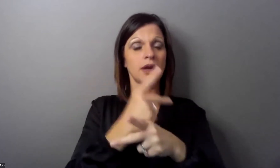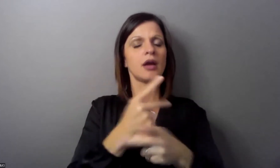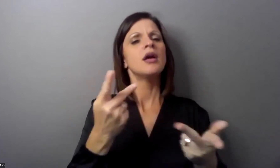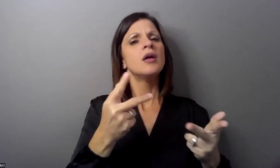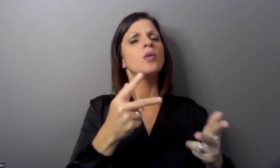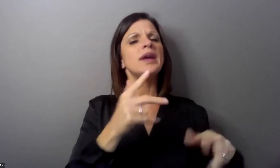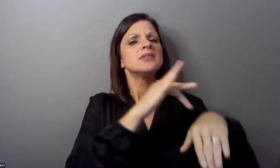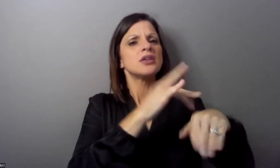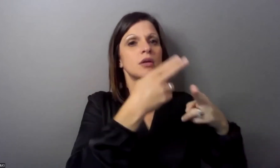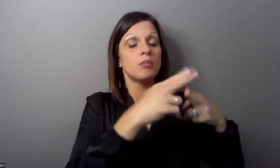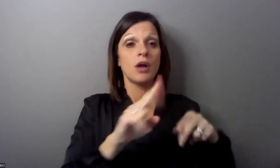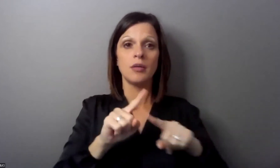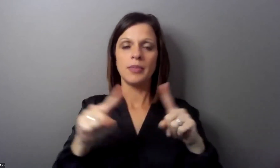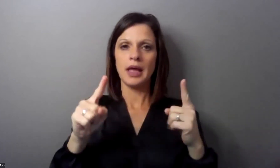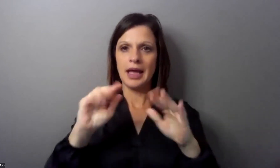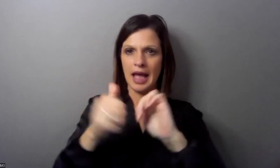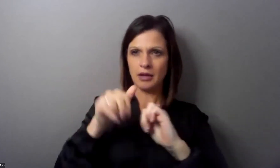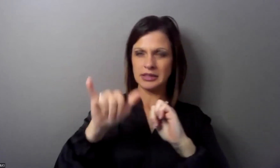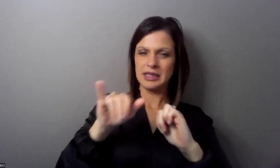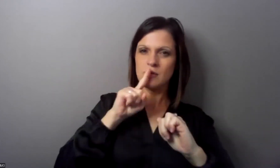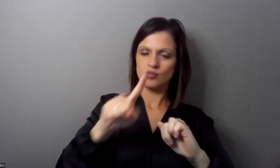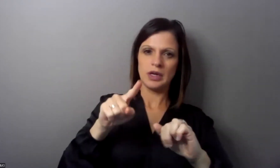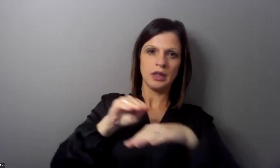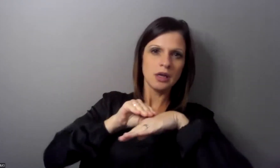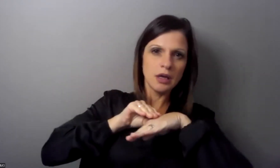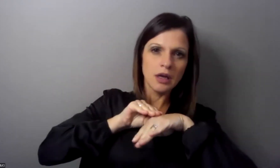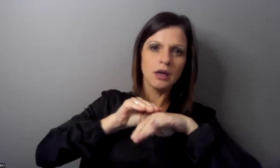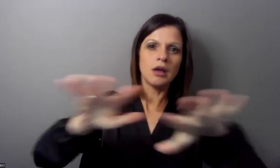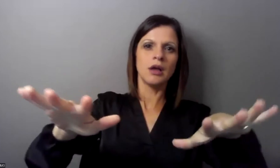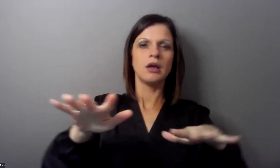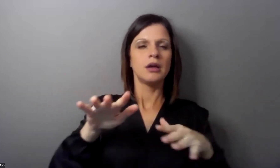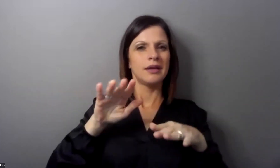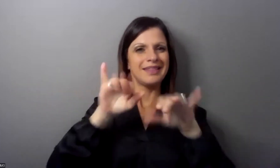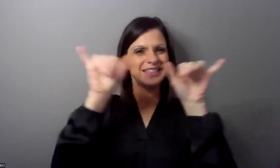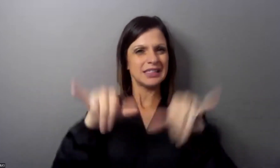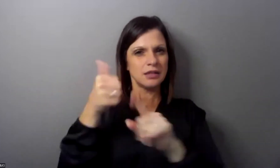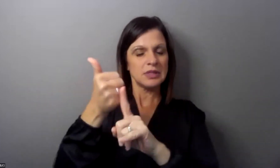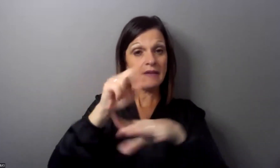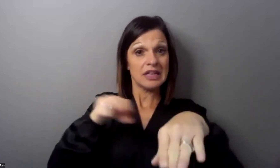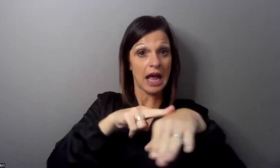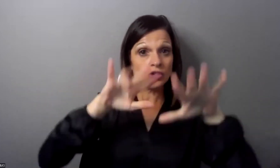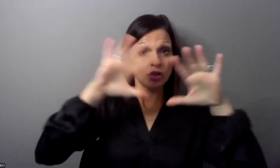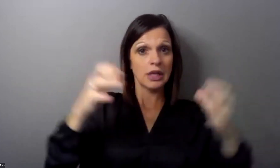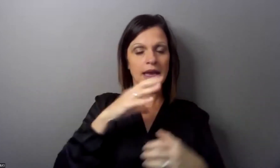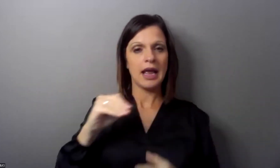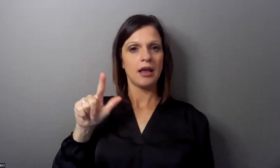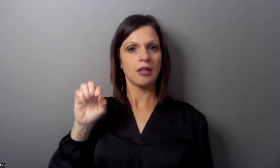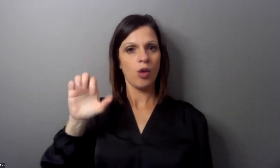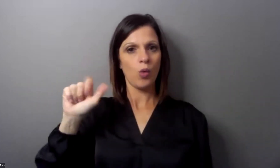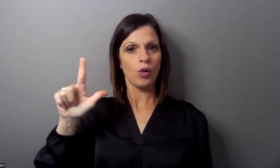the healthcare setting and we look at this a little bit but how does it permeate nationally and locally. Anyone just feel free to unmute